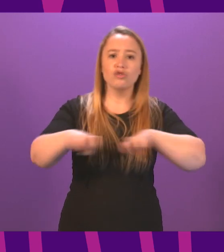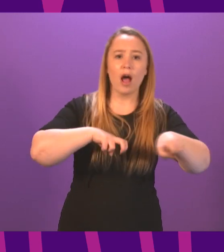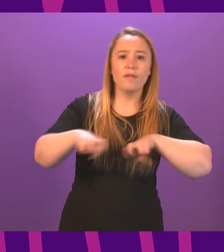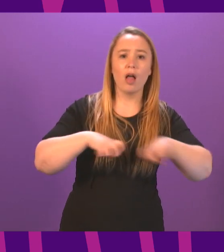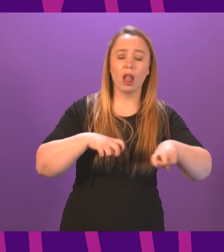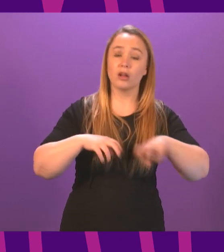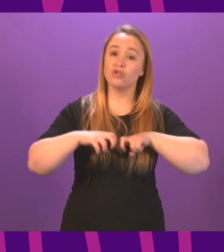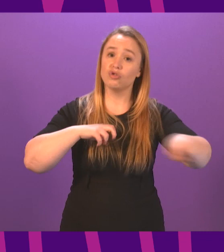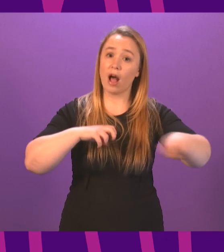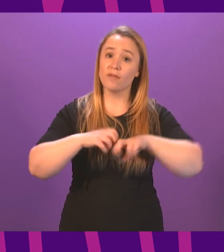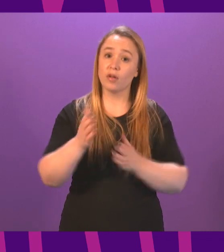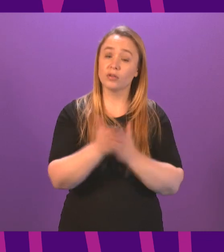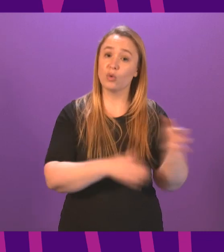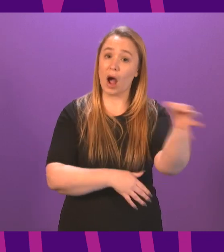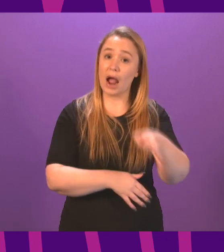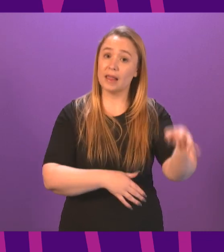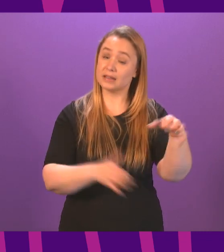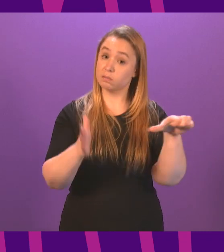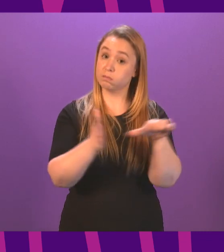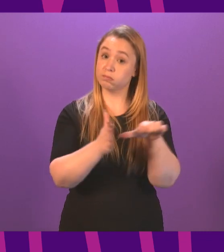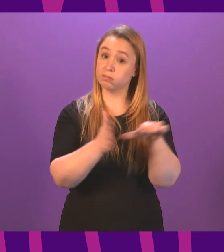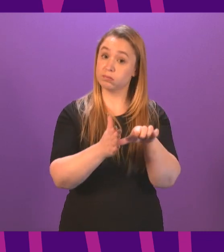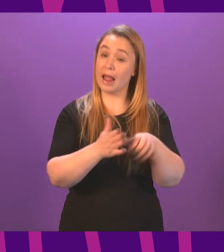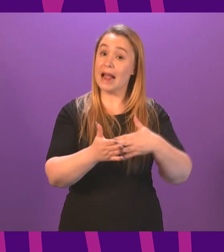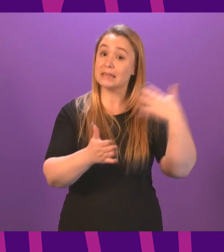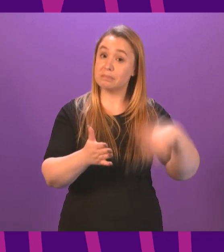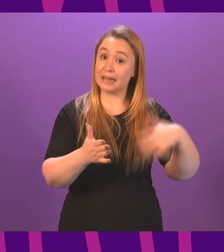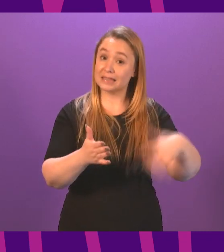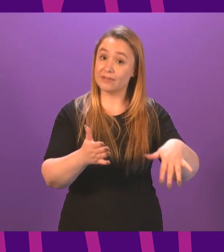and bad weather can often mean cancellations. There are understandable added complications